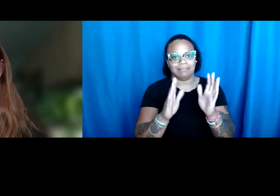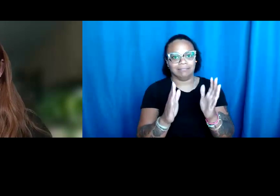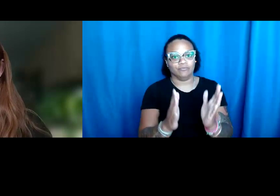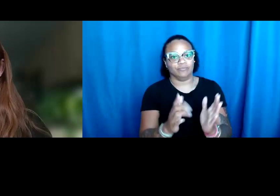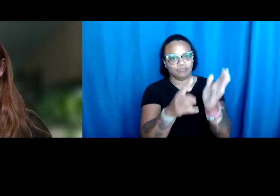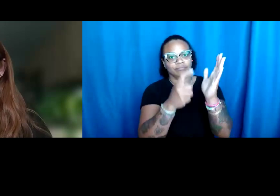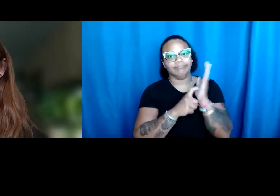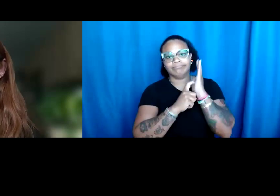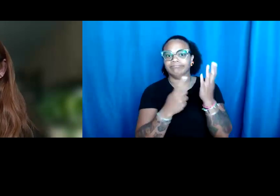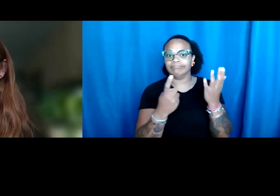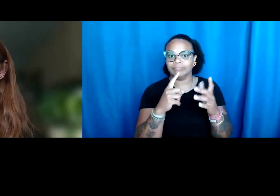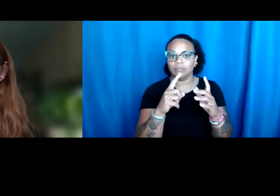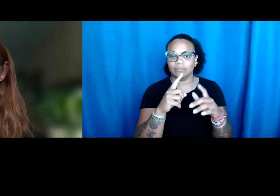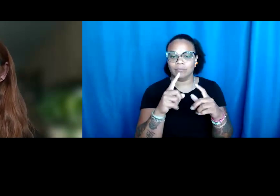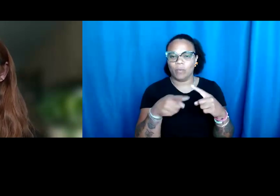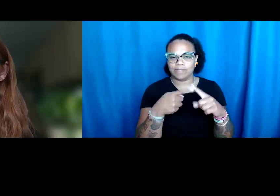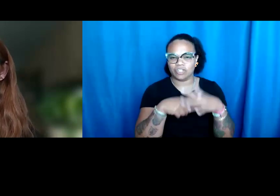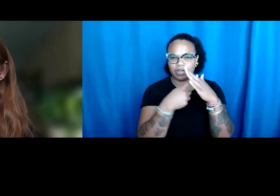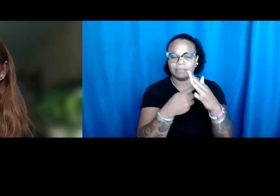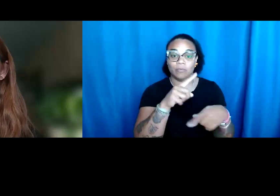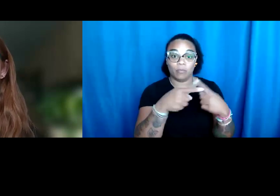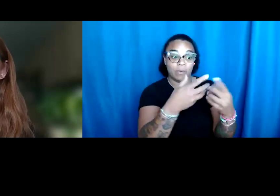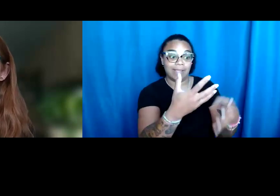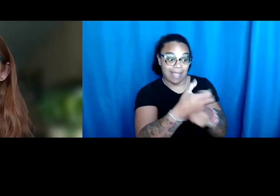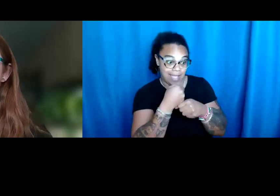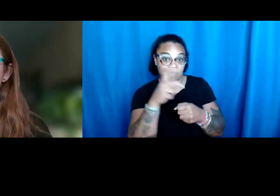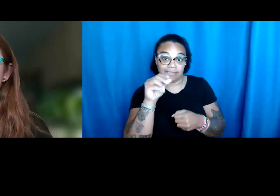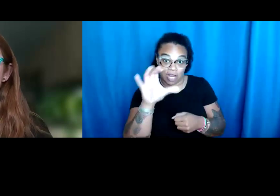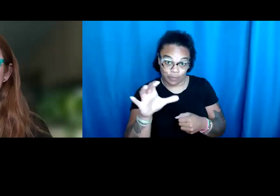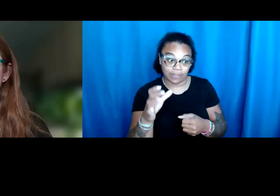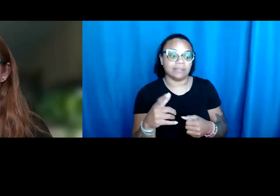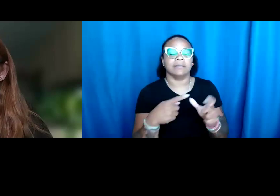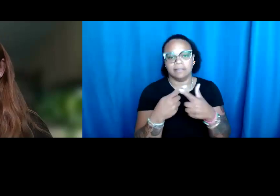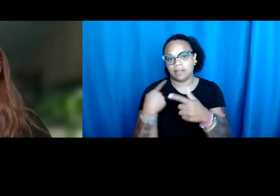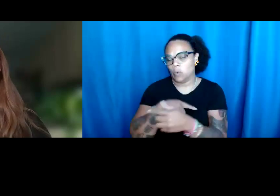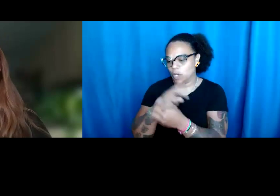And once we get those documents through, we will be able to review them, get you assigned